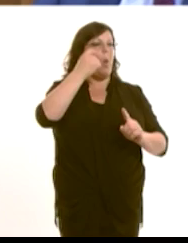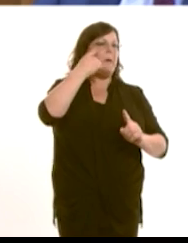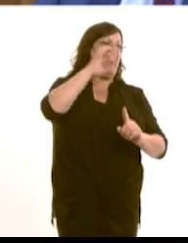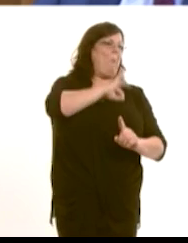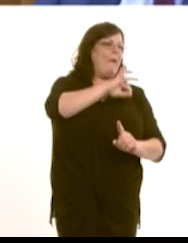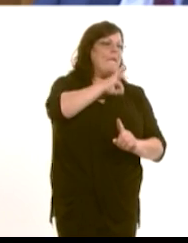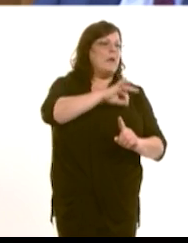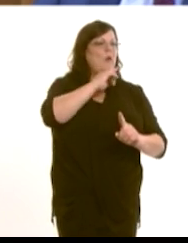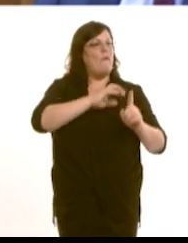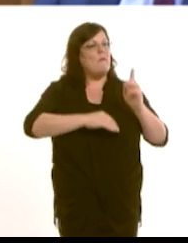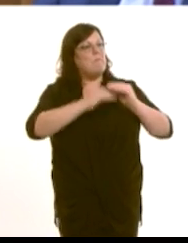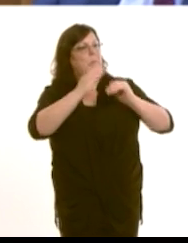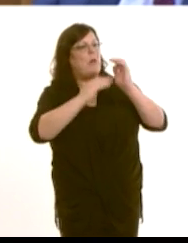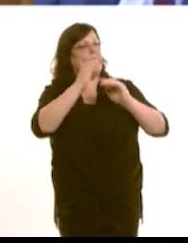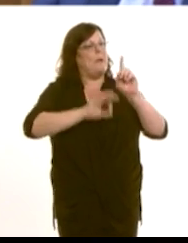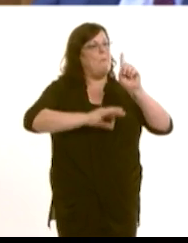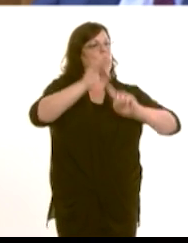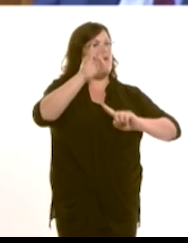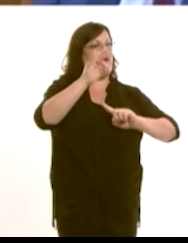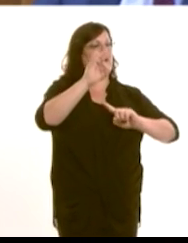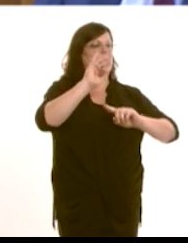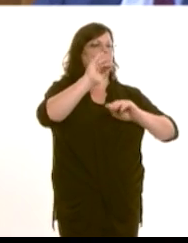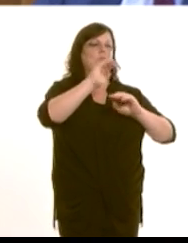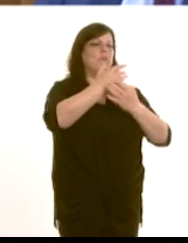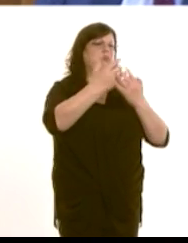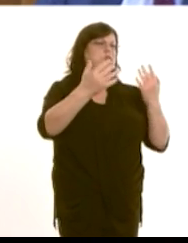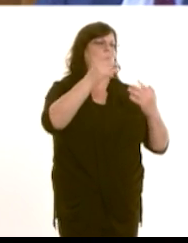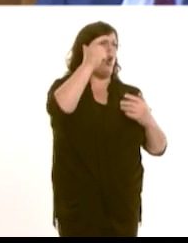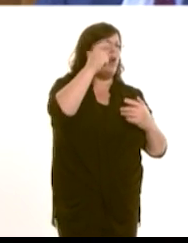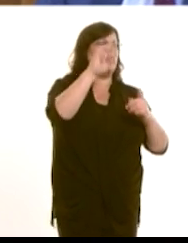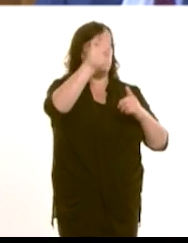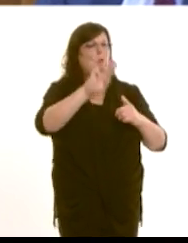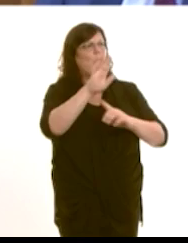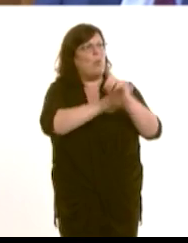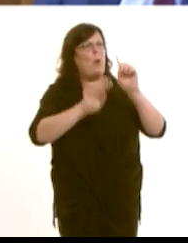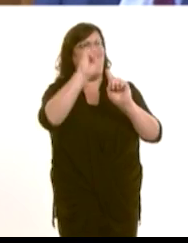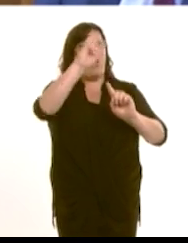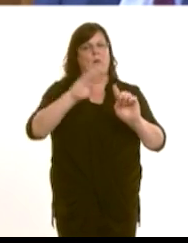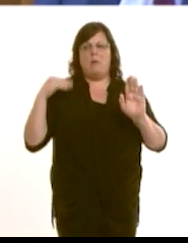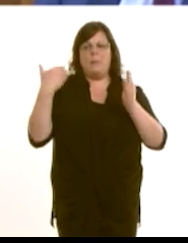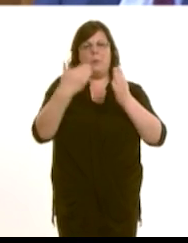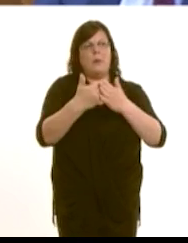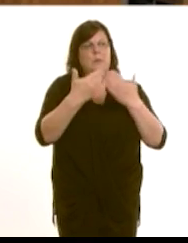of over 150 schools and colleges across Wales. To date, 105 projects have been approved within the programme.